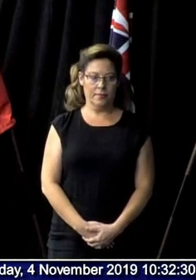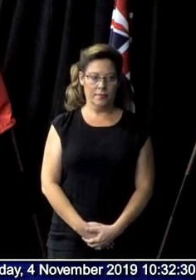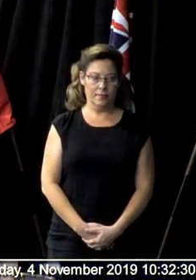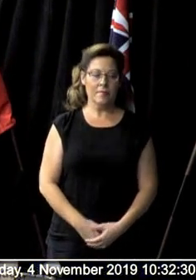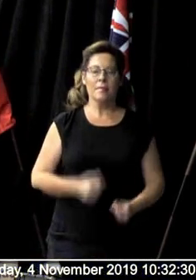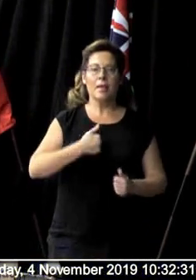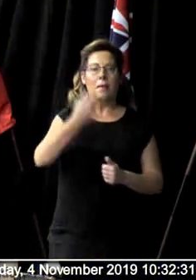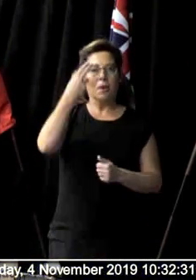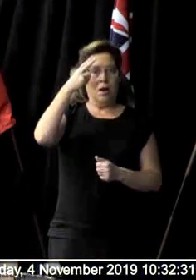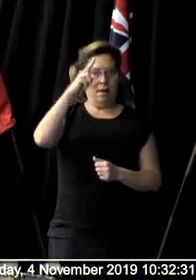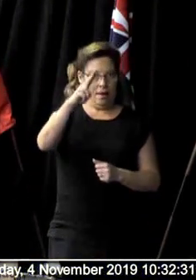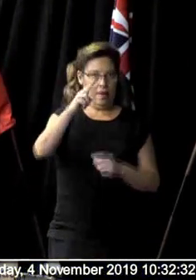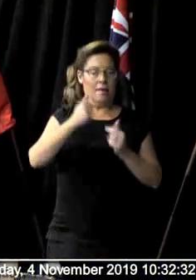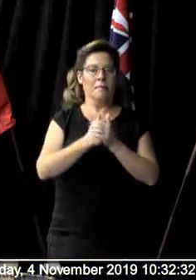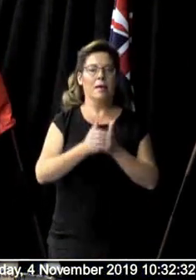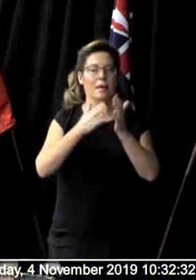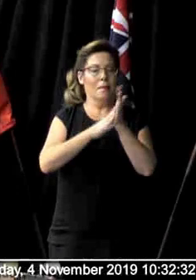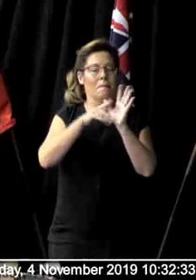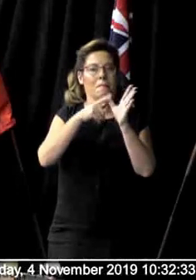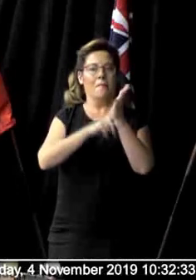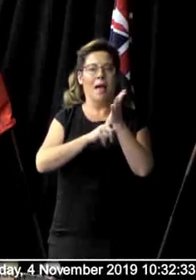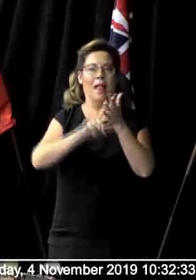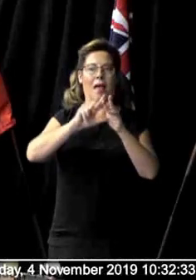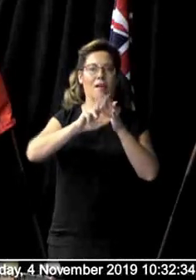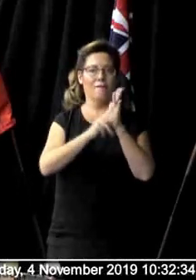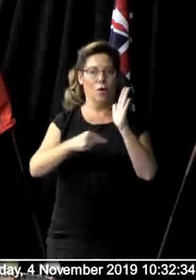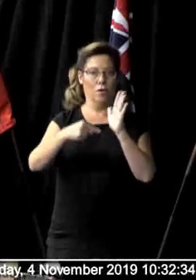I appear together with my learned friend Mr Fraser, initials A.B.